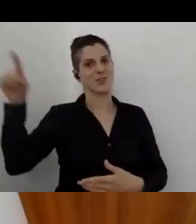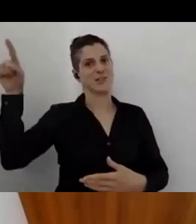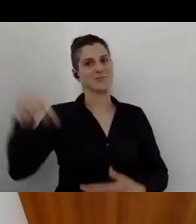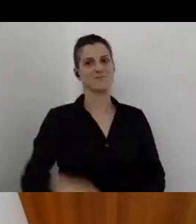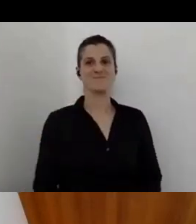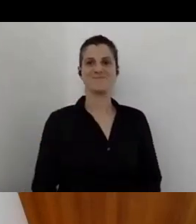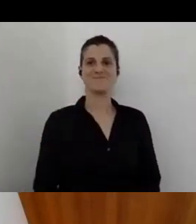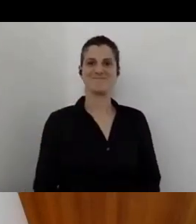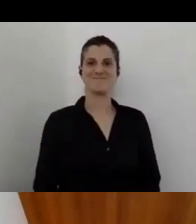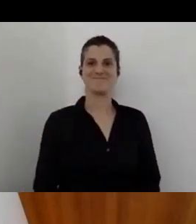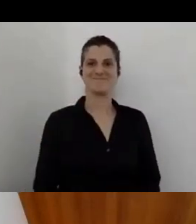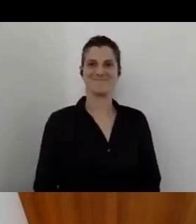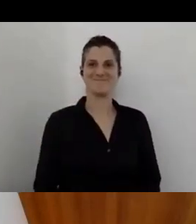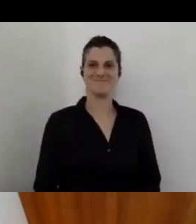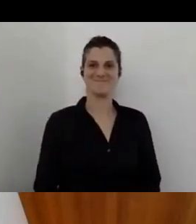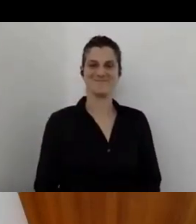Thank you.